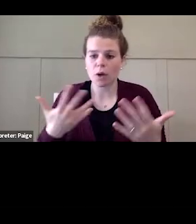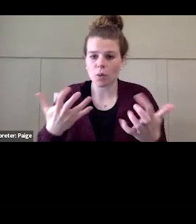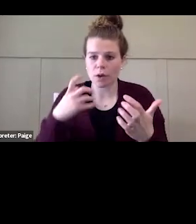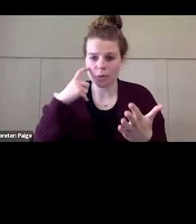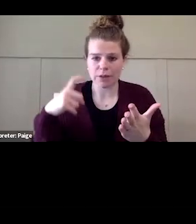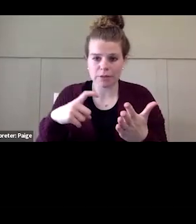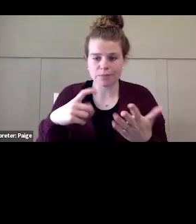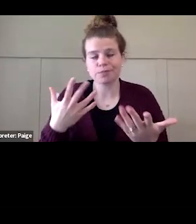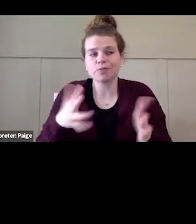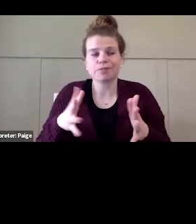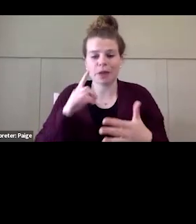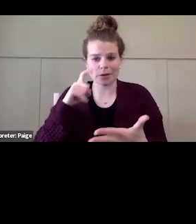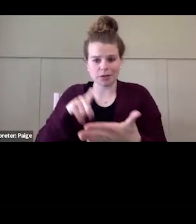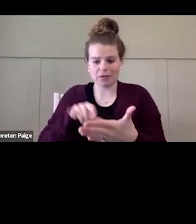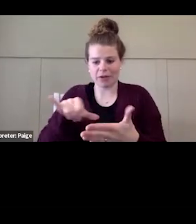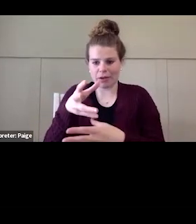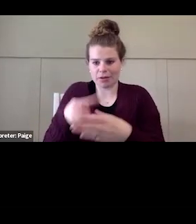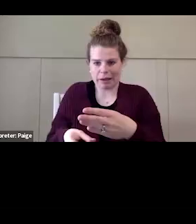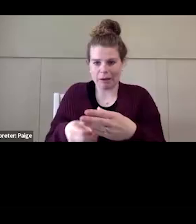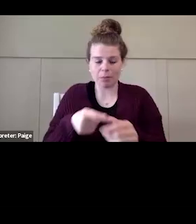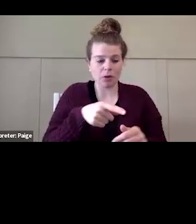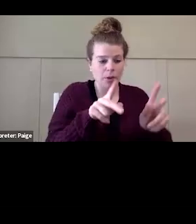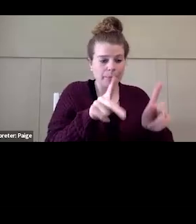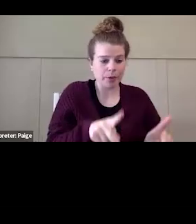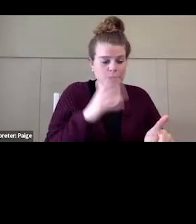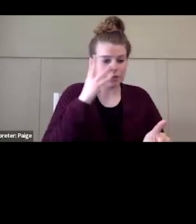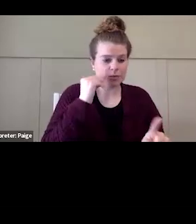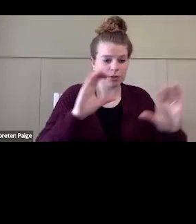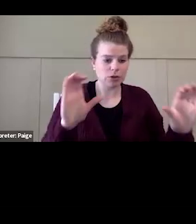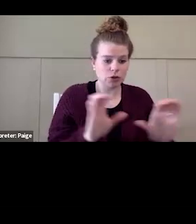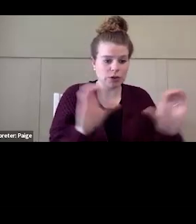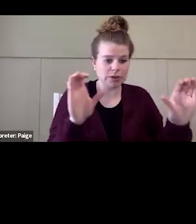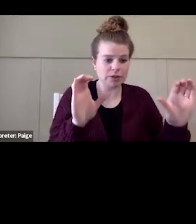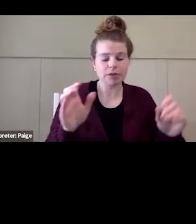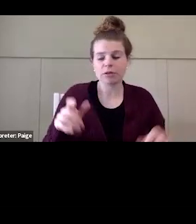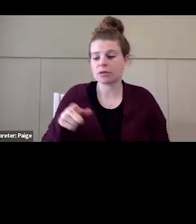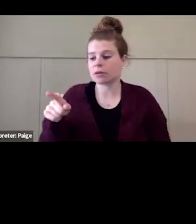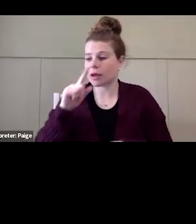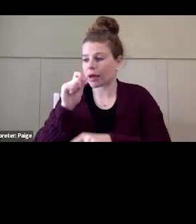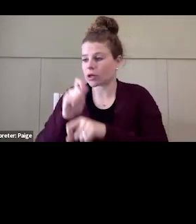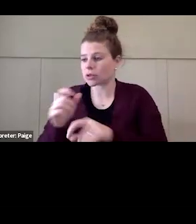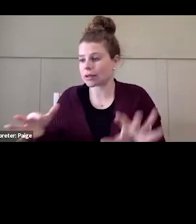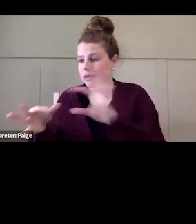between when someone experiences a crisis and then when they're actually connected to services.